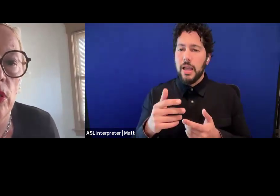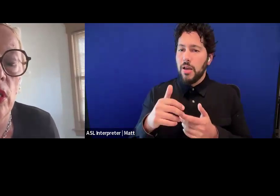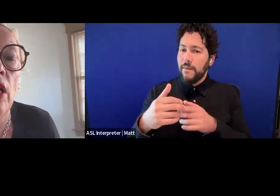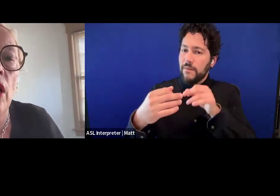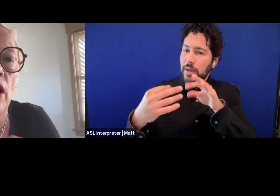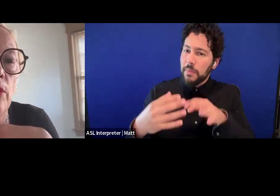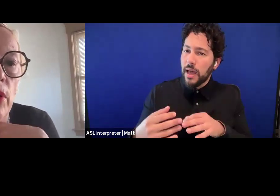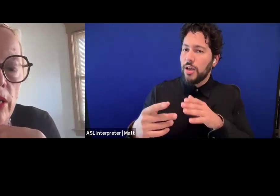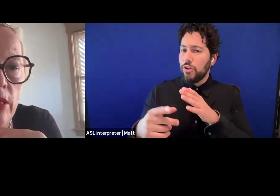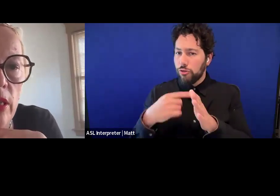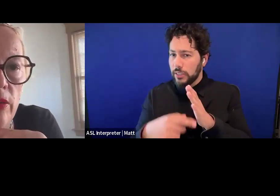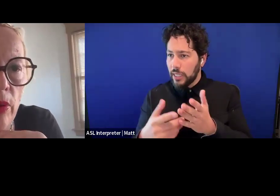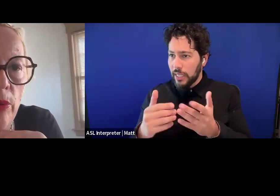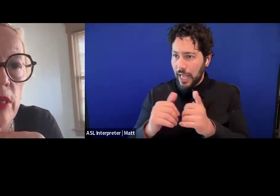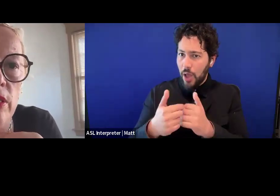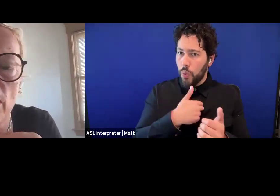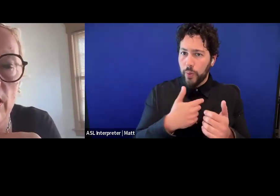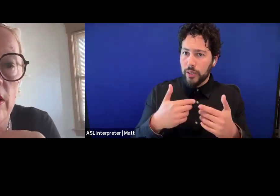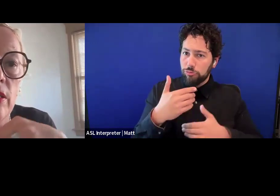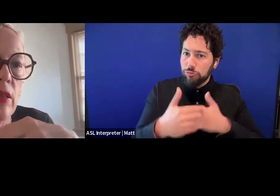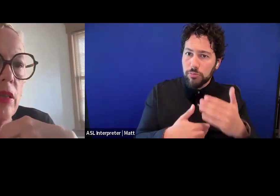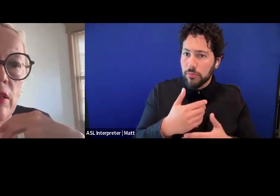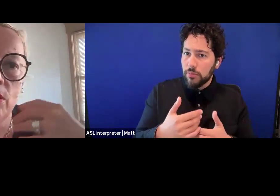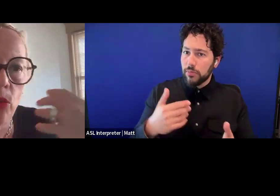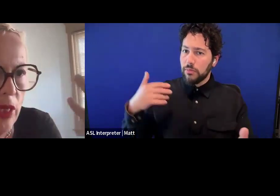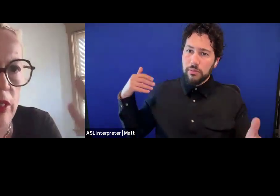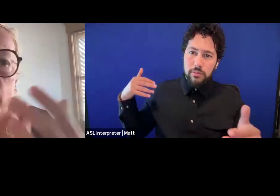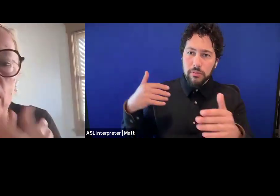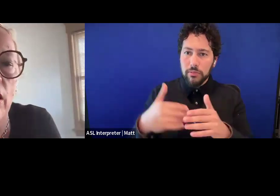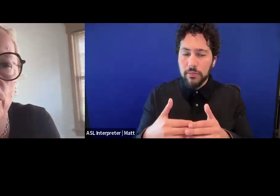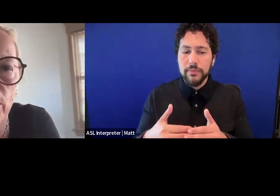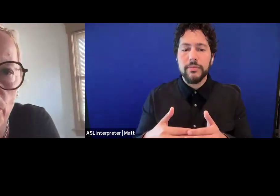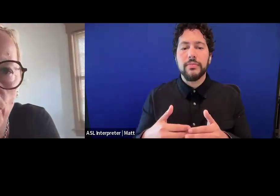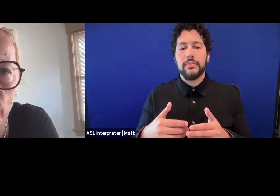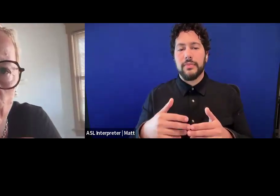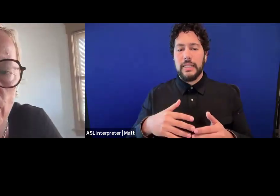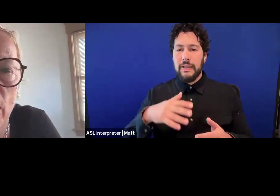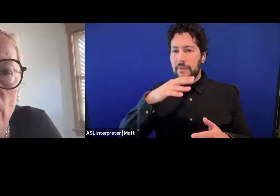Um, as feminists and as a wide, um, community.